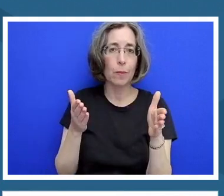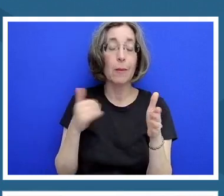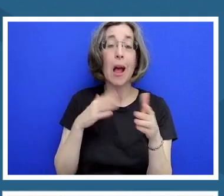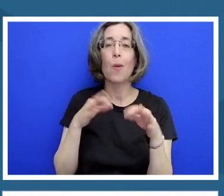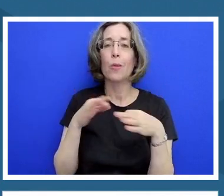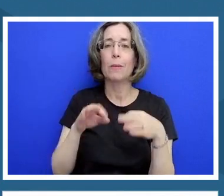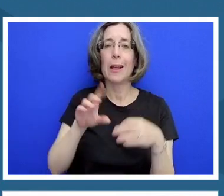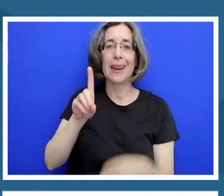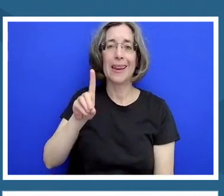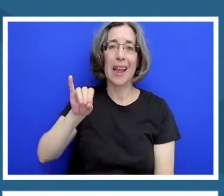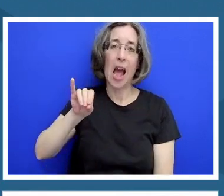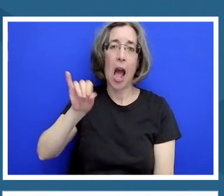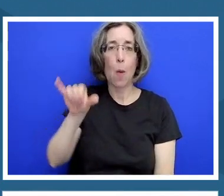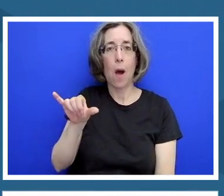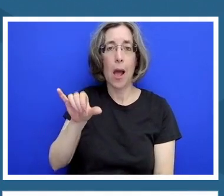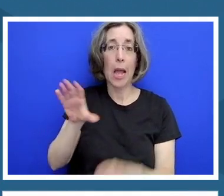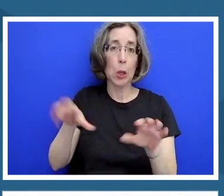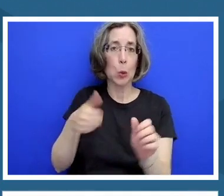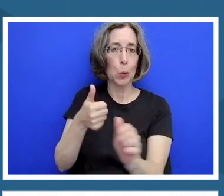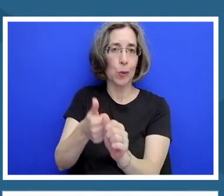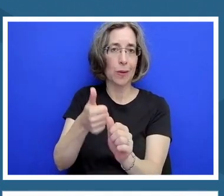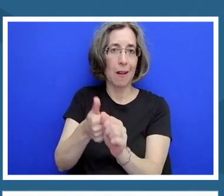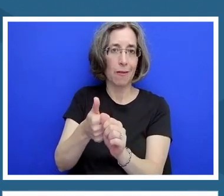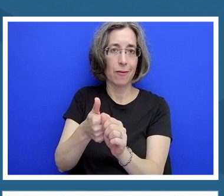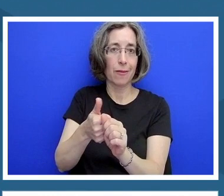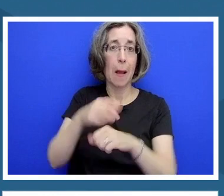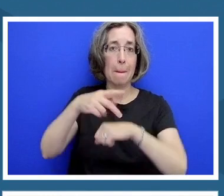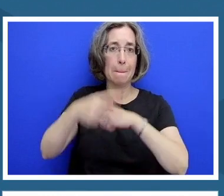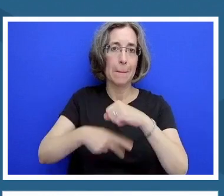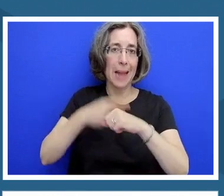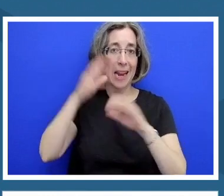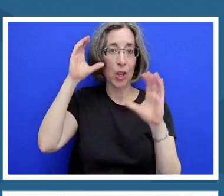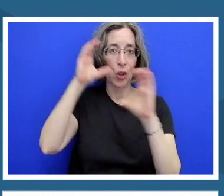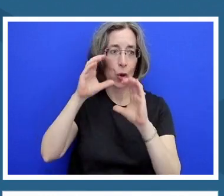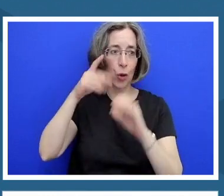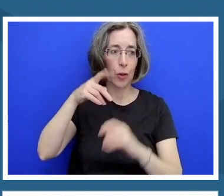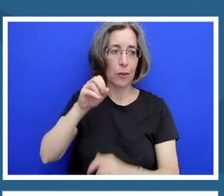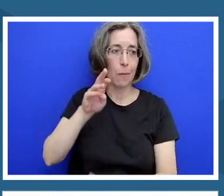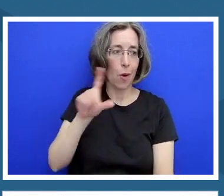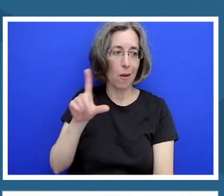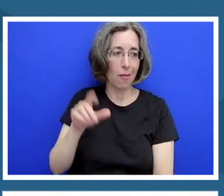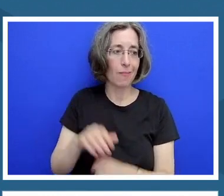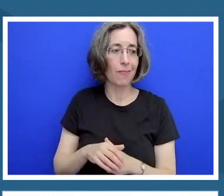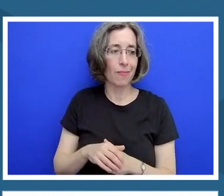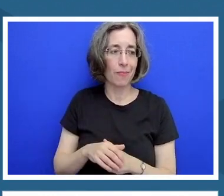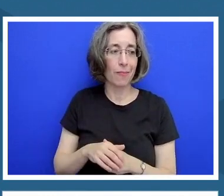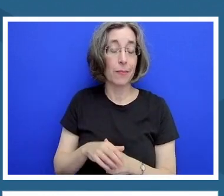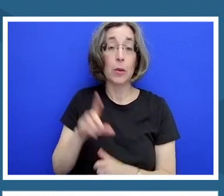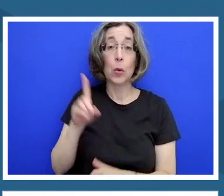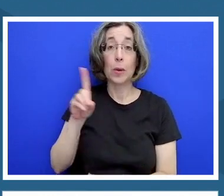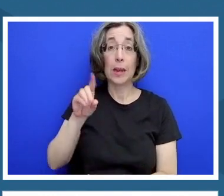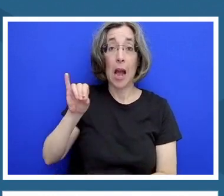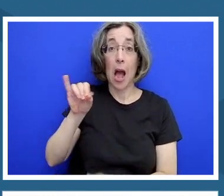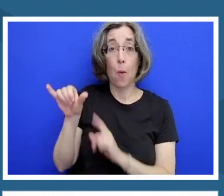next slide diy uses